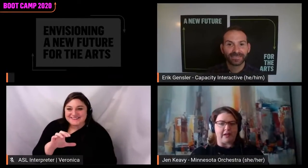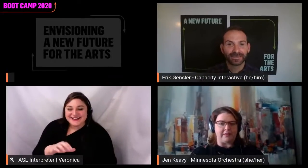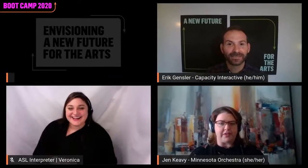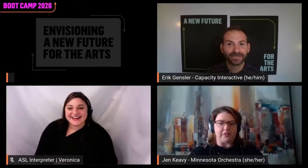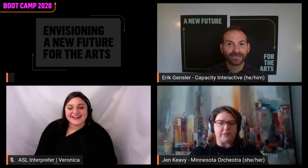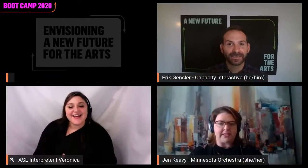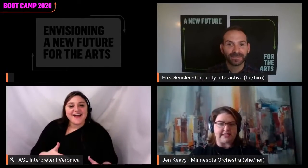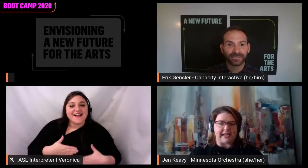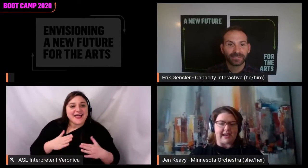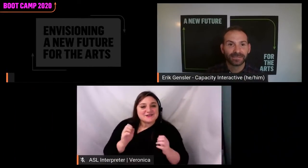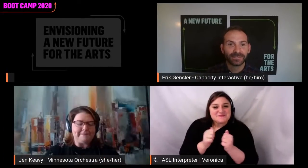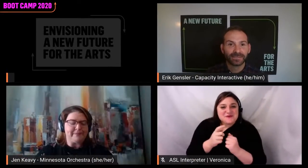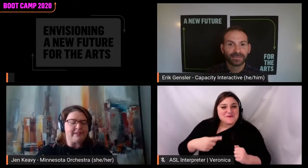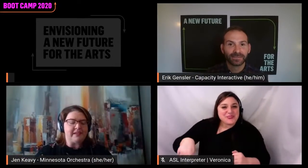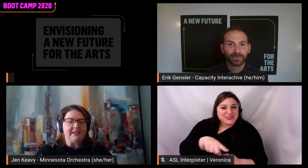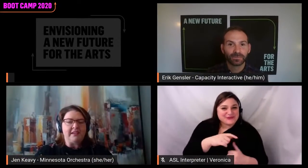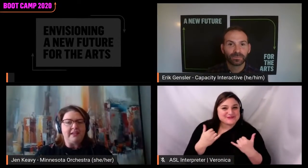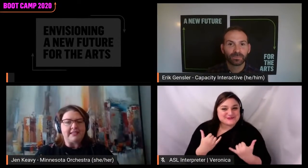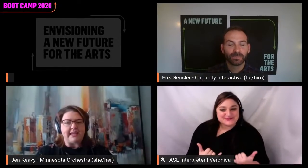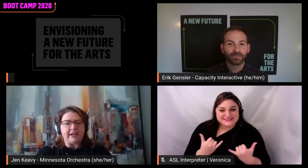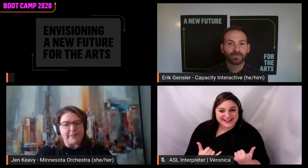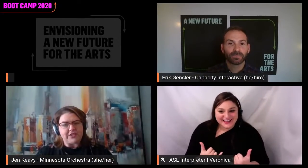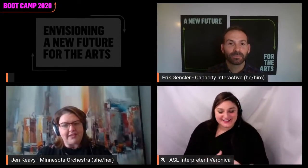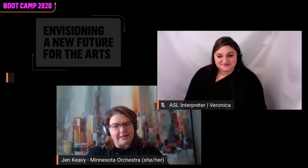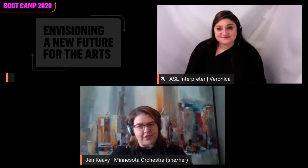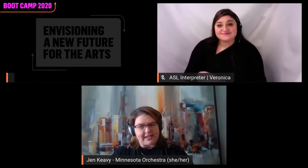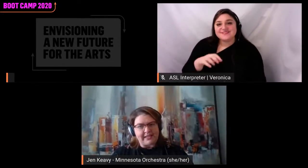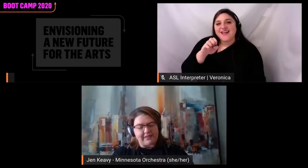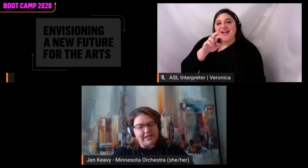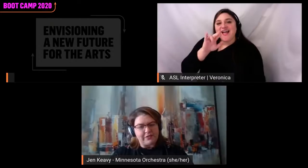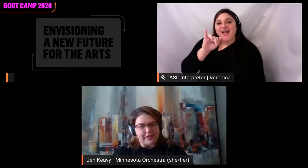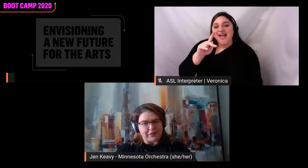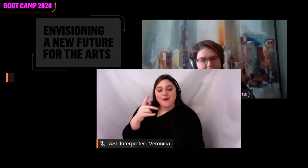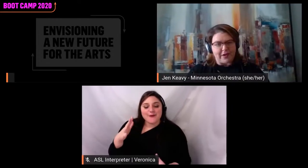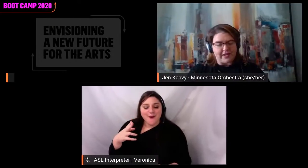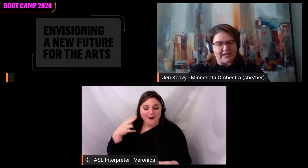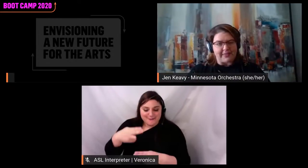all of you today. As Erik mentioned, I'm Jen Keavy, Director of Marketing